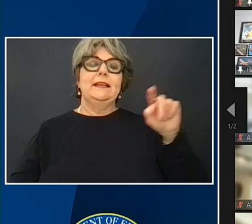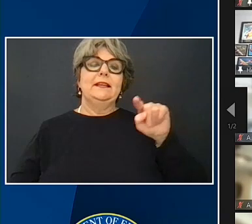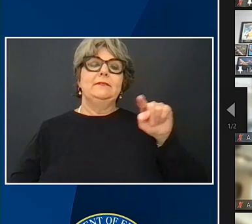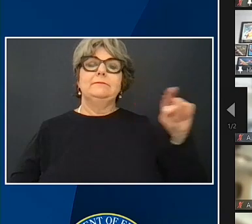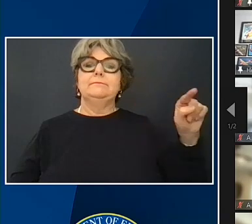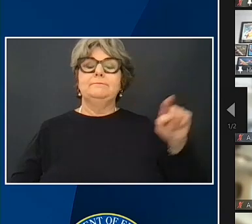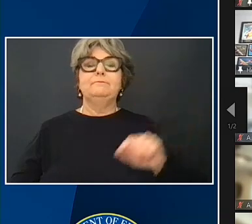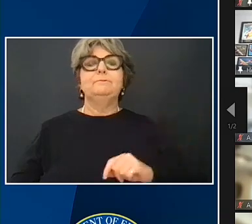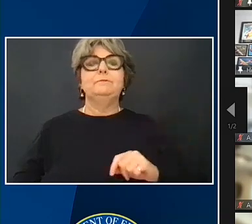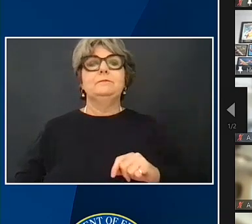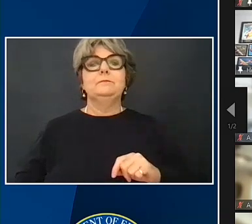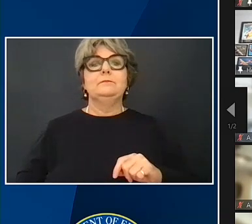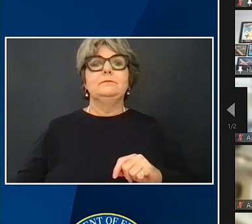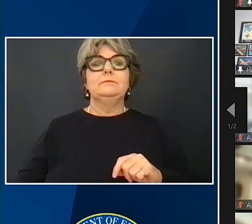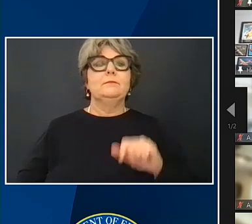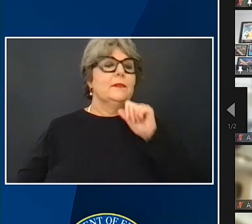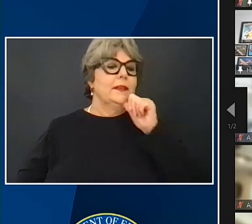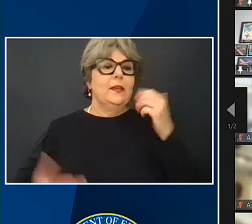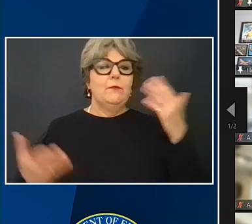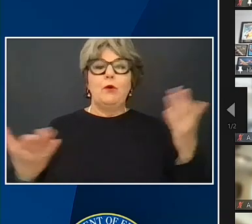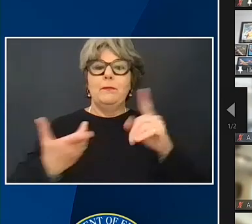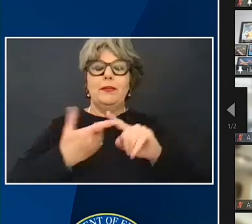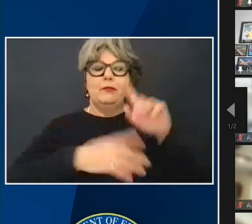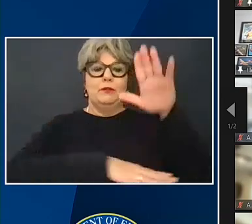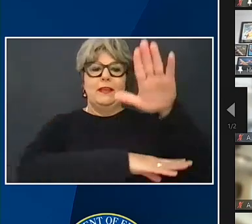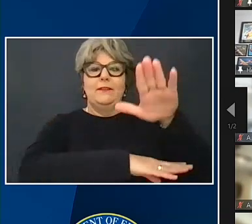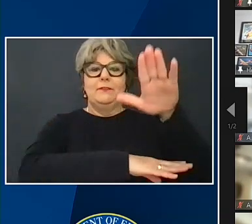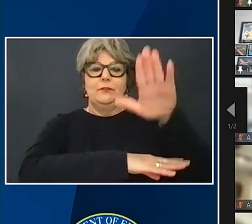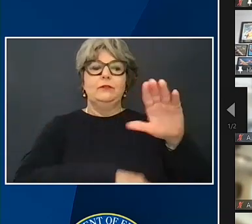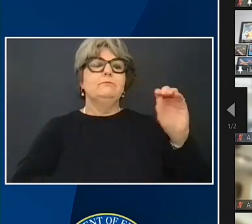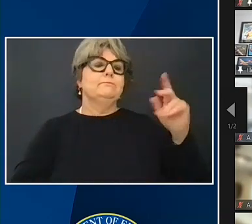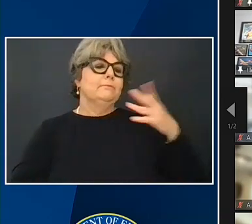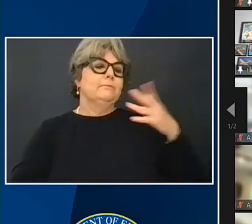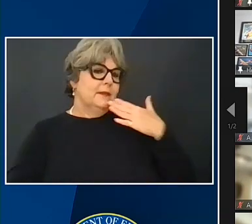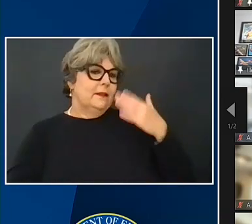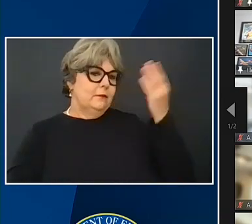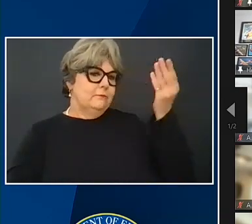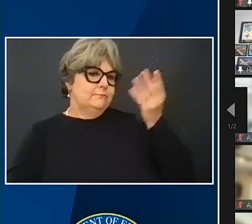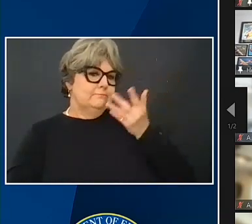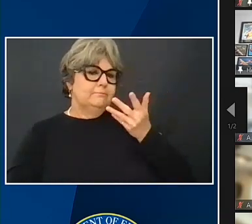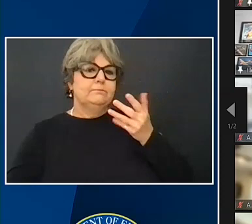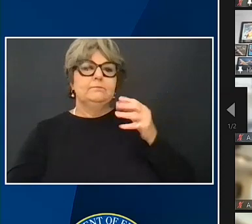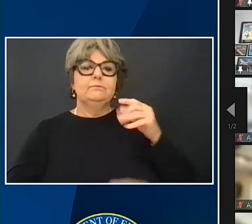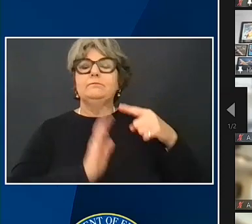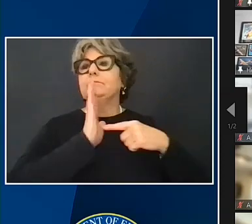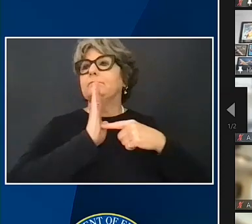He won't be joining us until this afternoon. Oh, okay. Thank you. Representing institutional accrediting